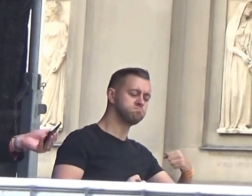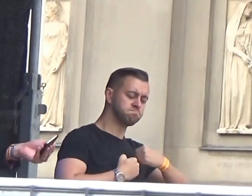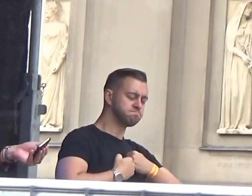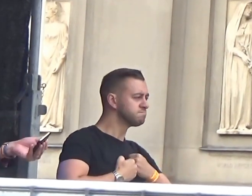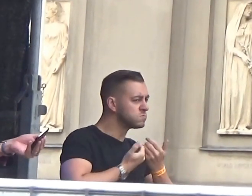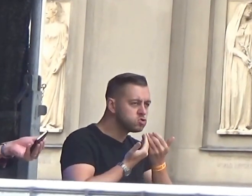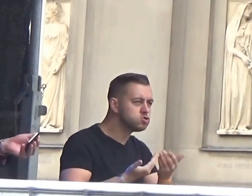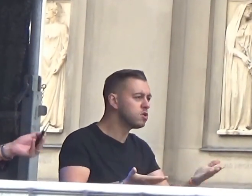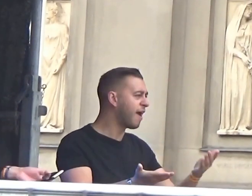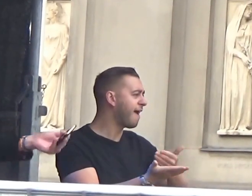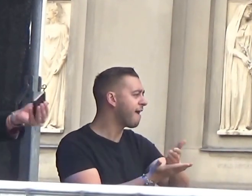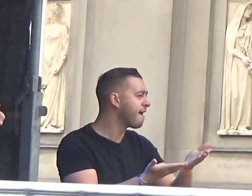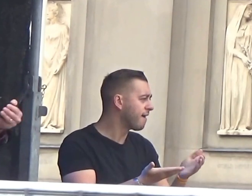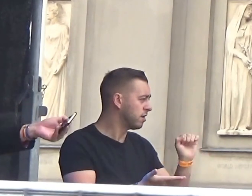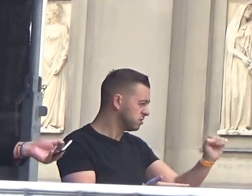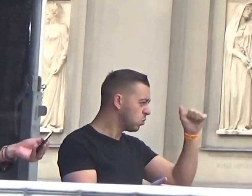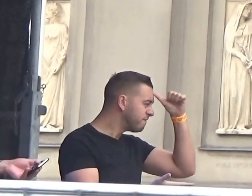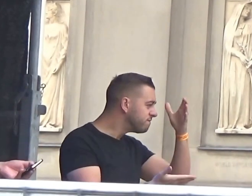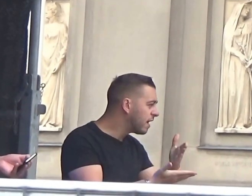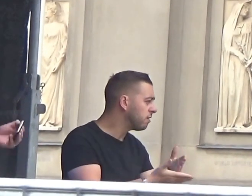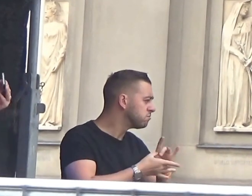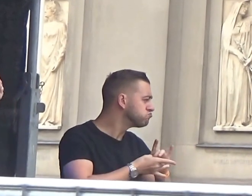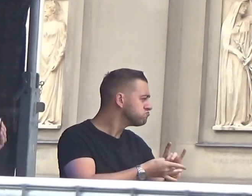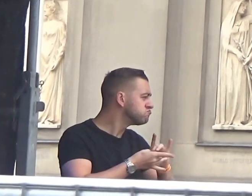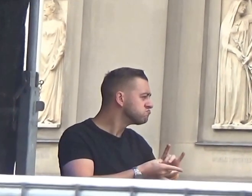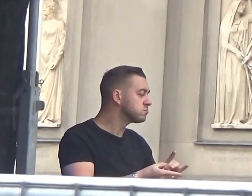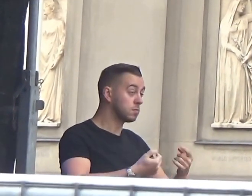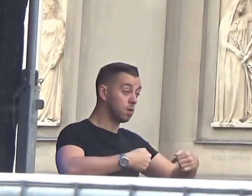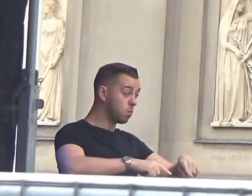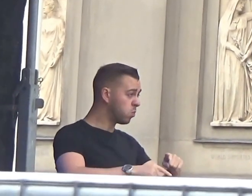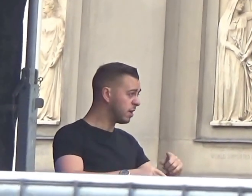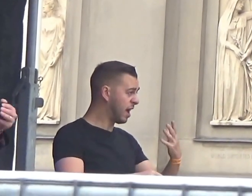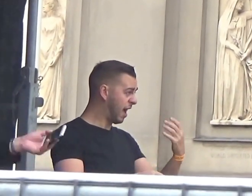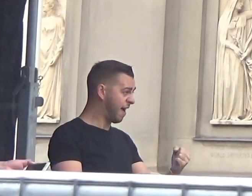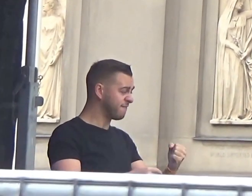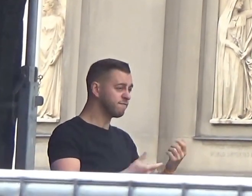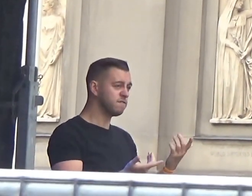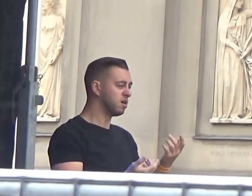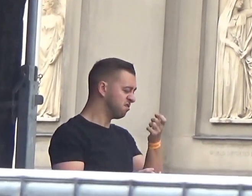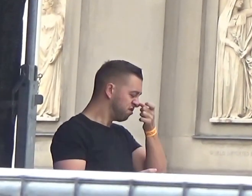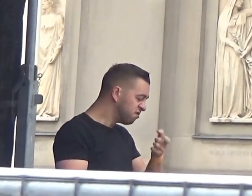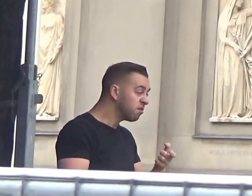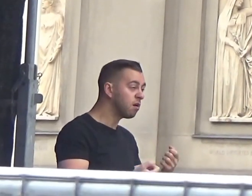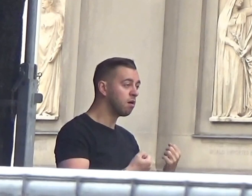faithfulness in any kind of way. We do not have so much love in the world that we can